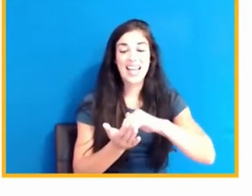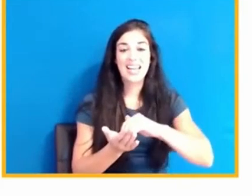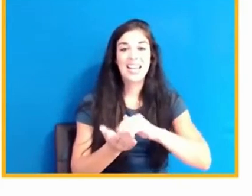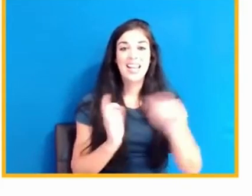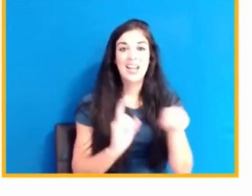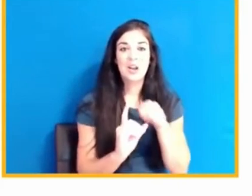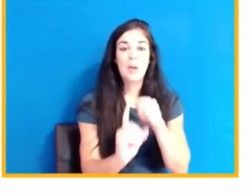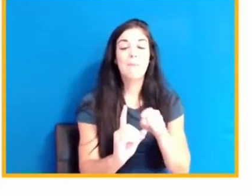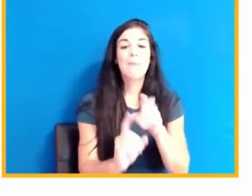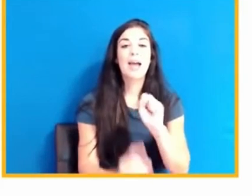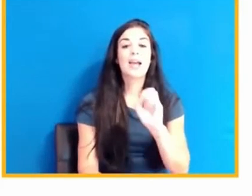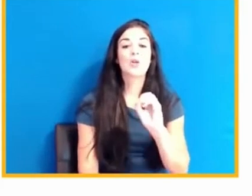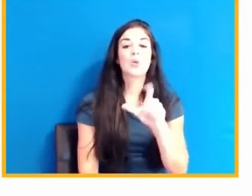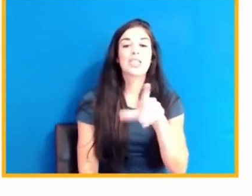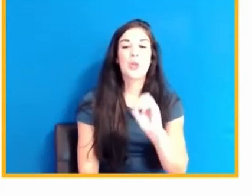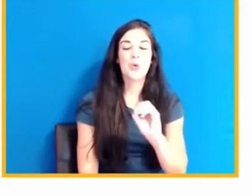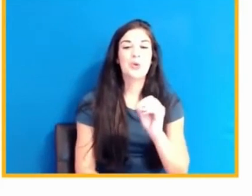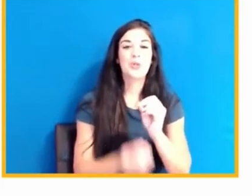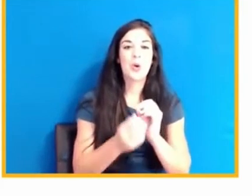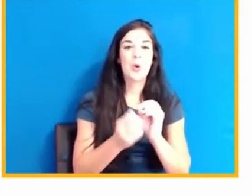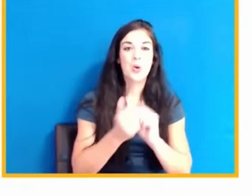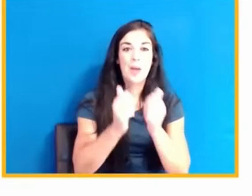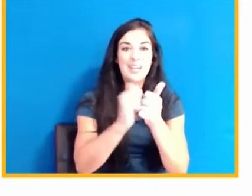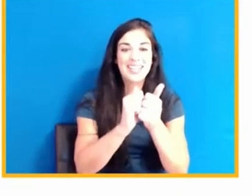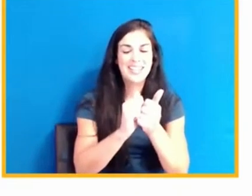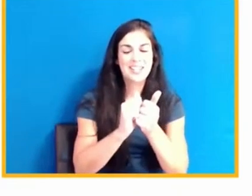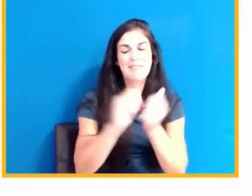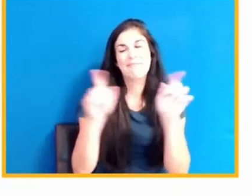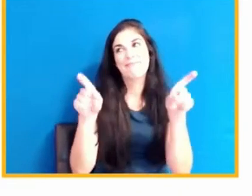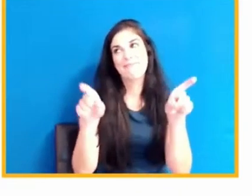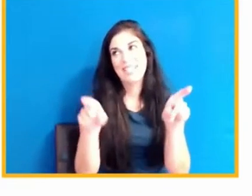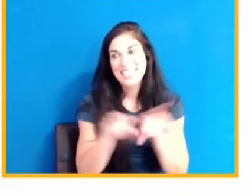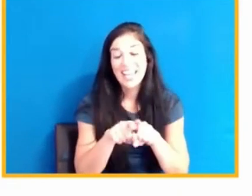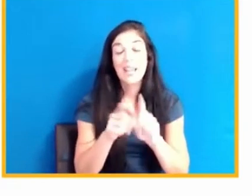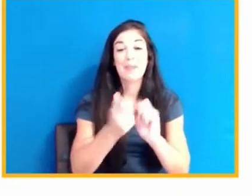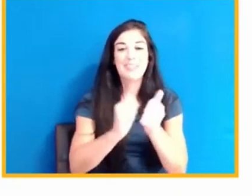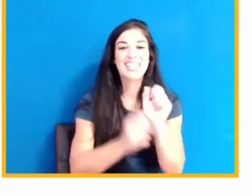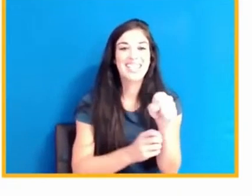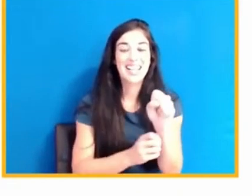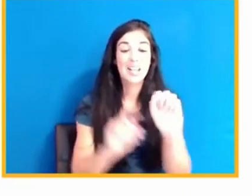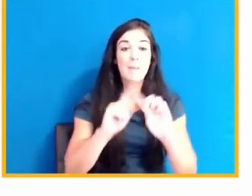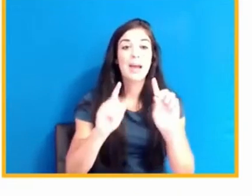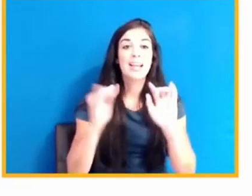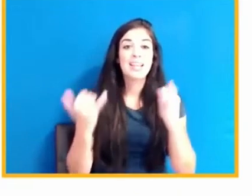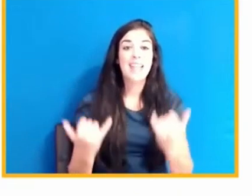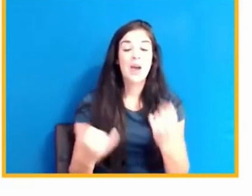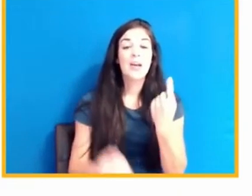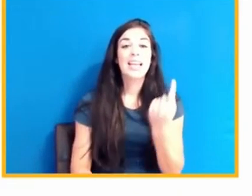the solo competition right now which is all part of the same competition but being a single person or a single